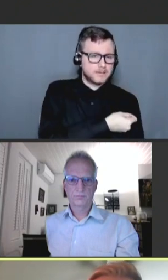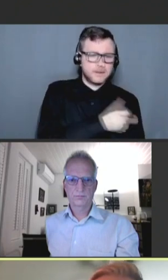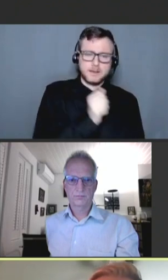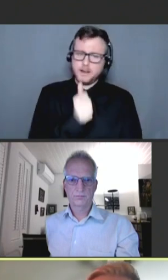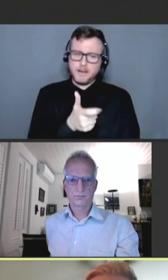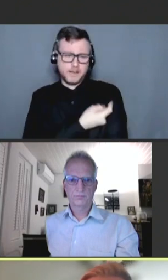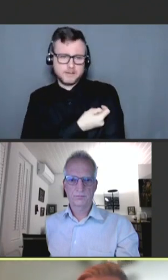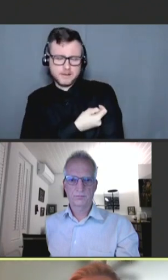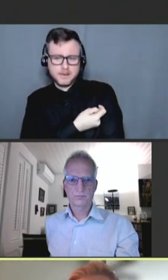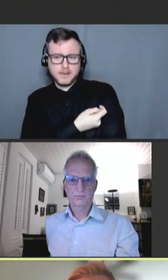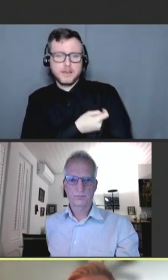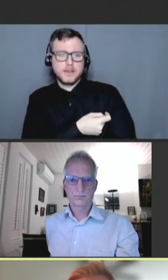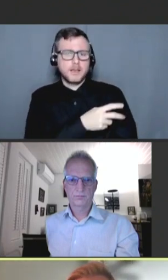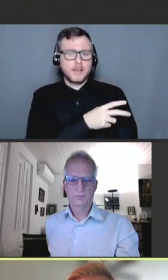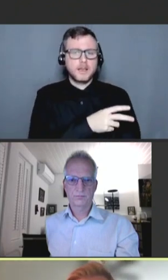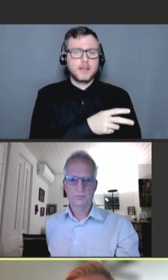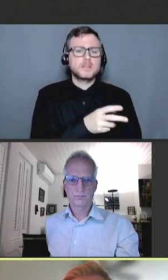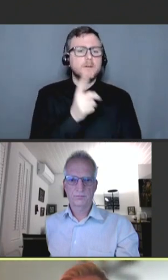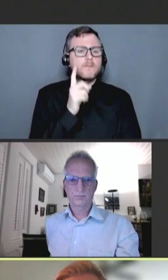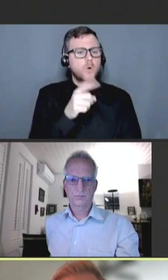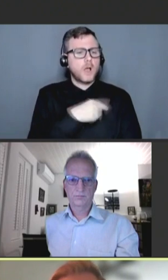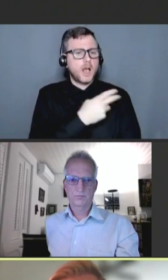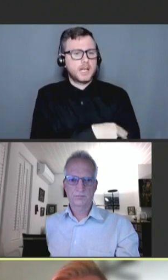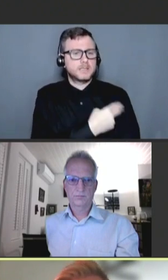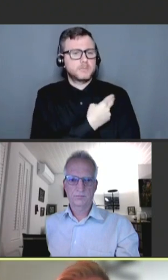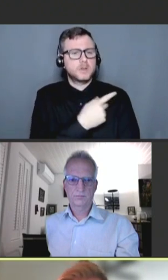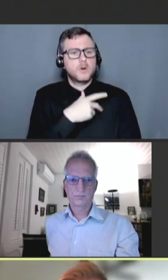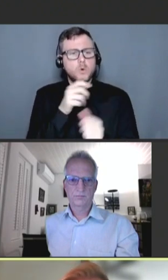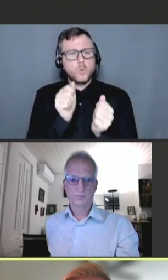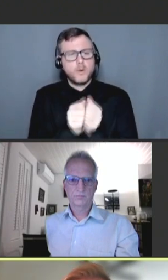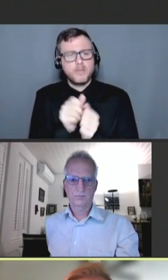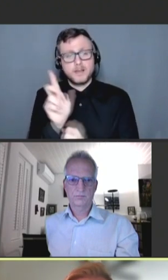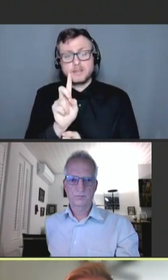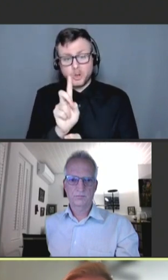hospitalized COVID-19 survivors infected with the Delta variant. And their study